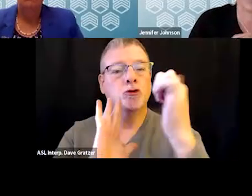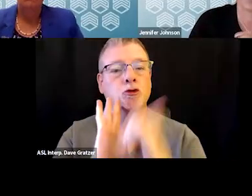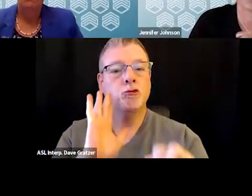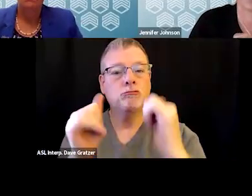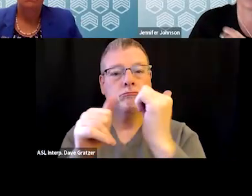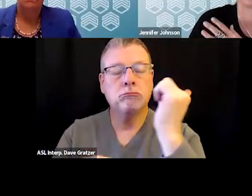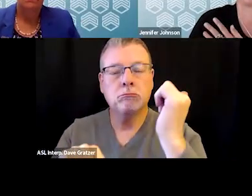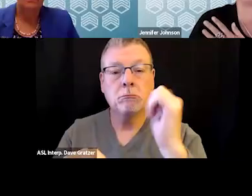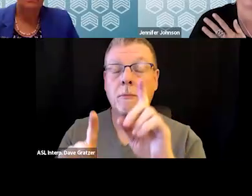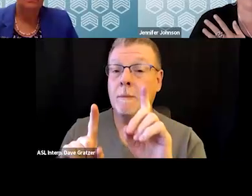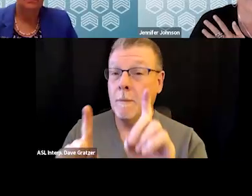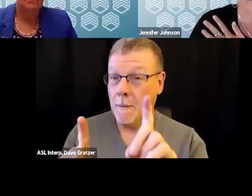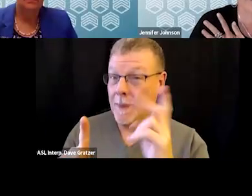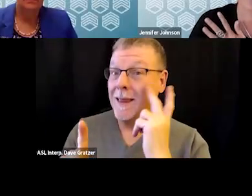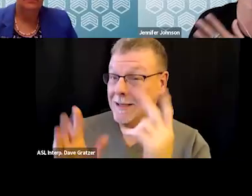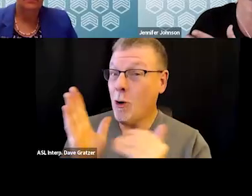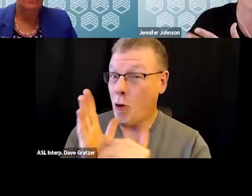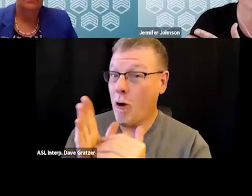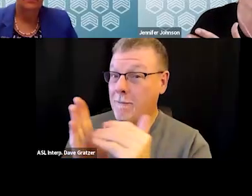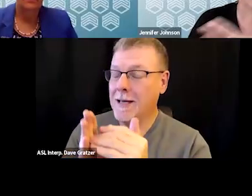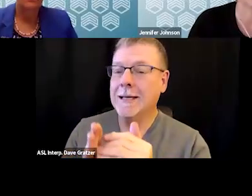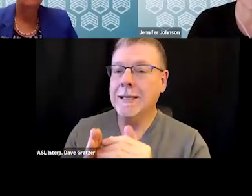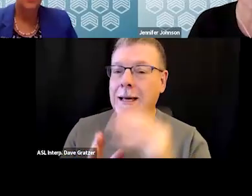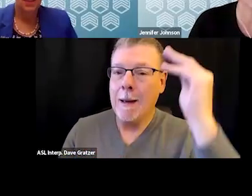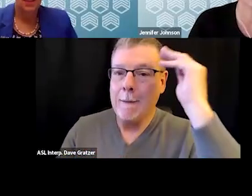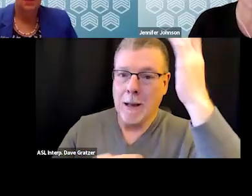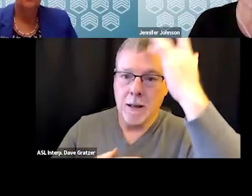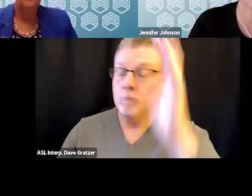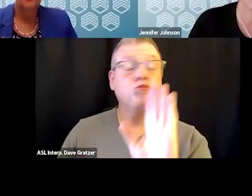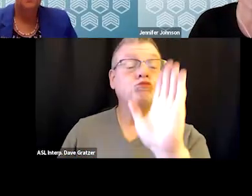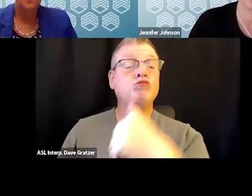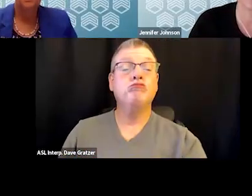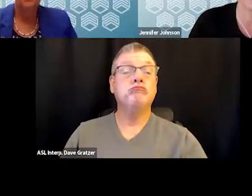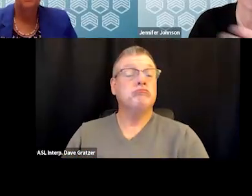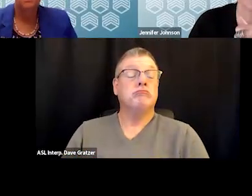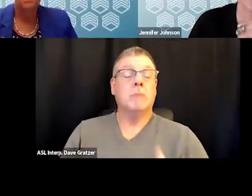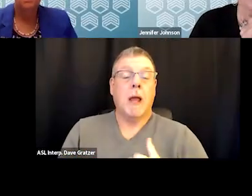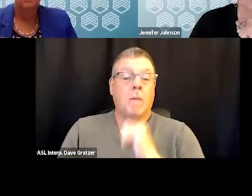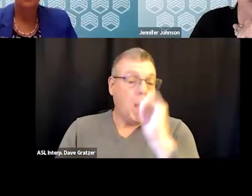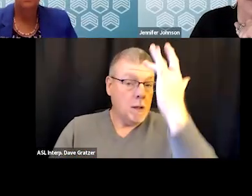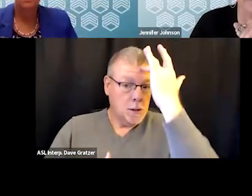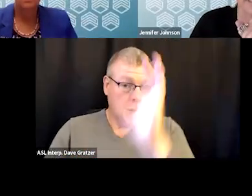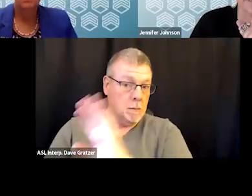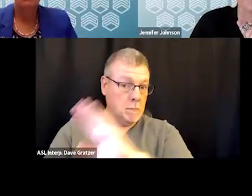What we see so often is a lack of mental illness. I am not sick. I do not have anything wrong with me.